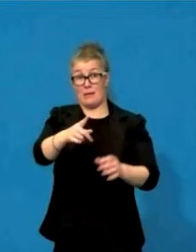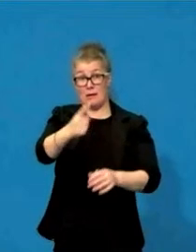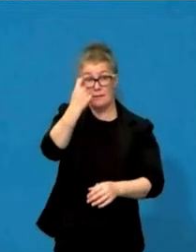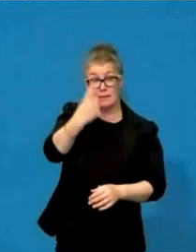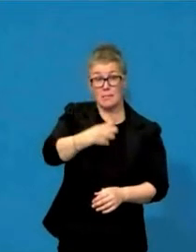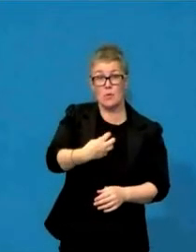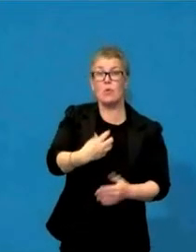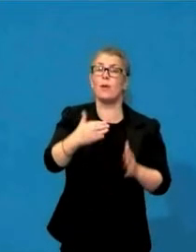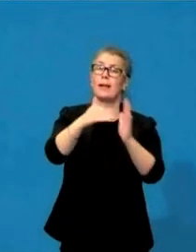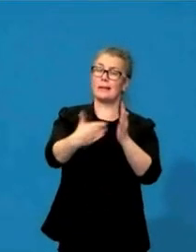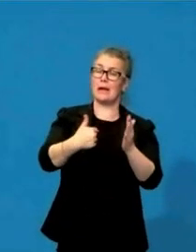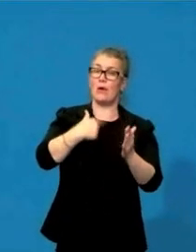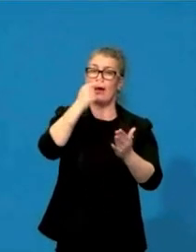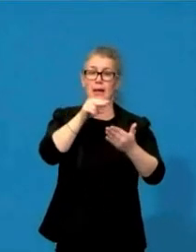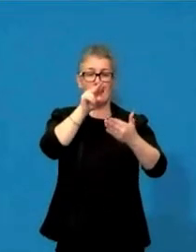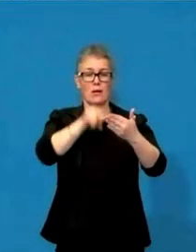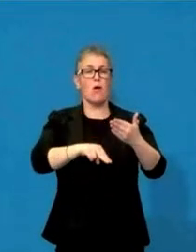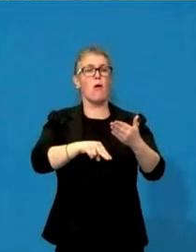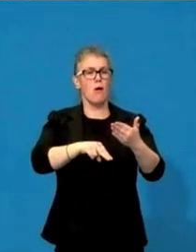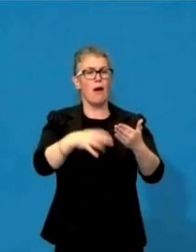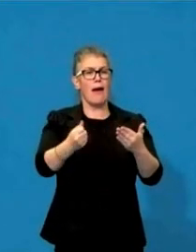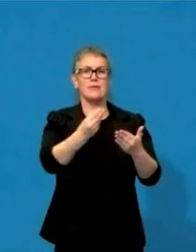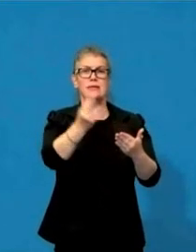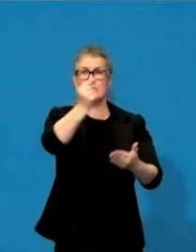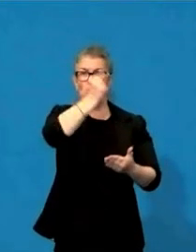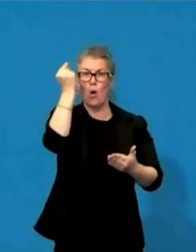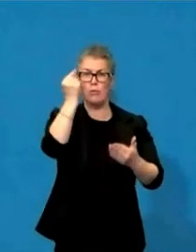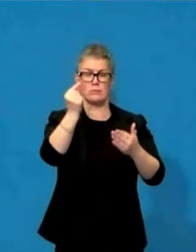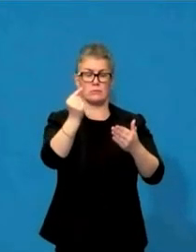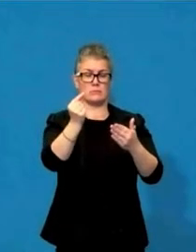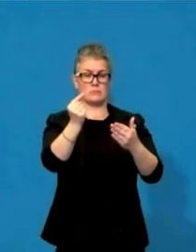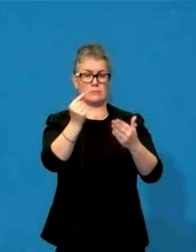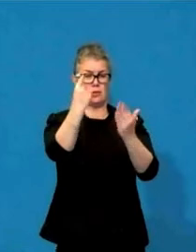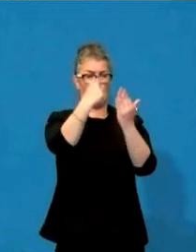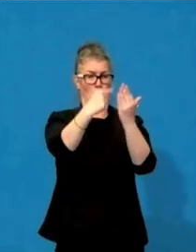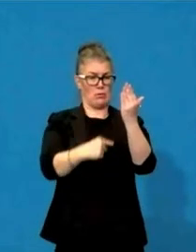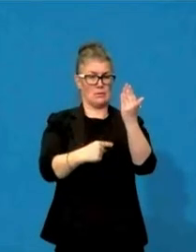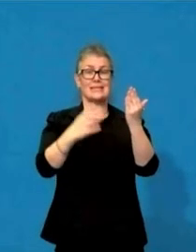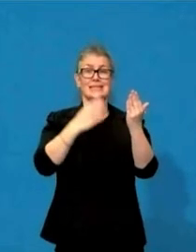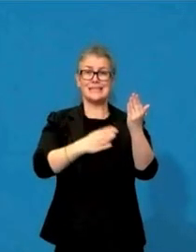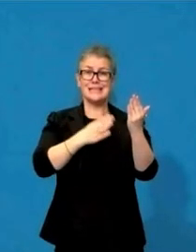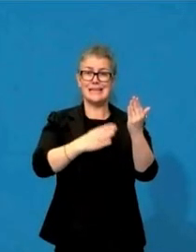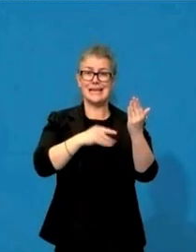there is some goals and them goals need to be reviewed - reviewed.